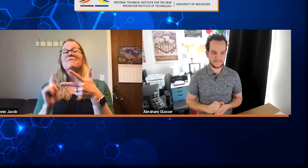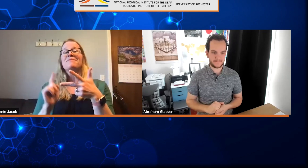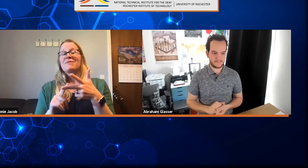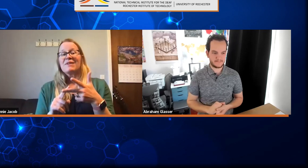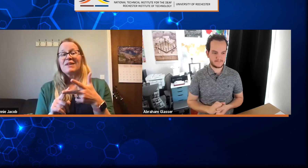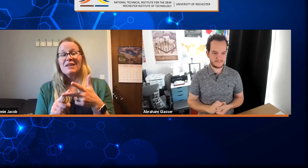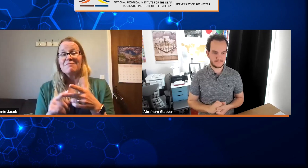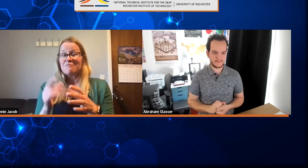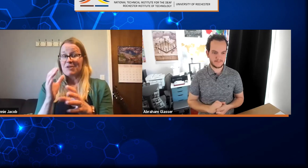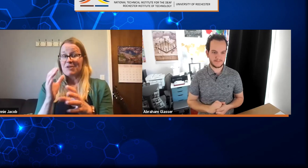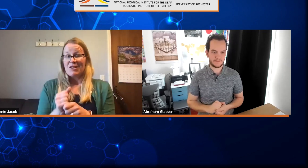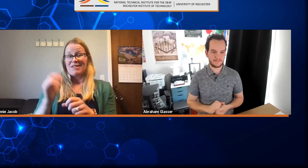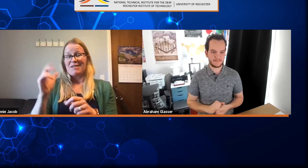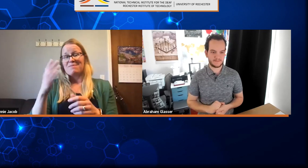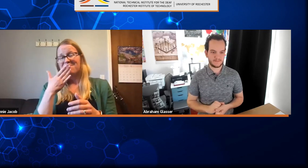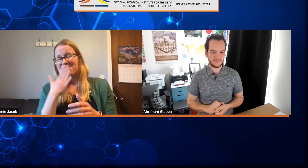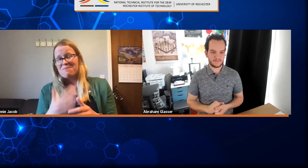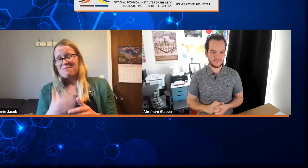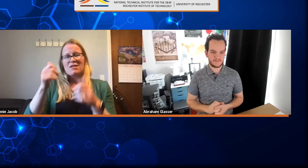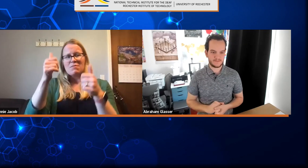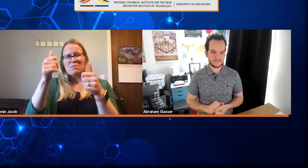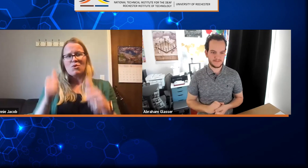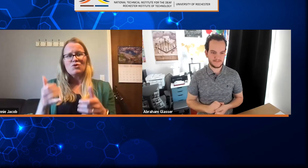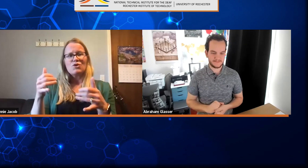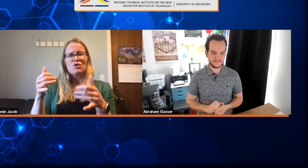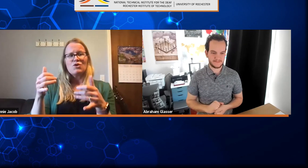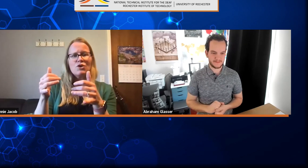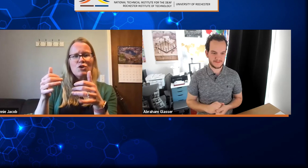And he was awarded best poster